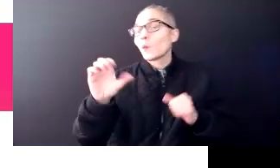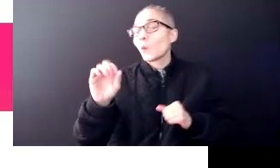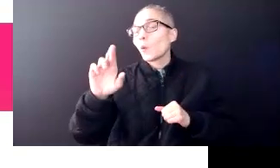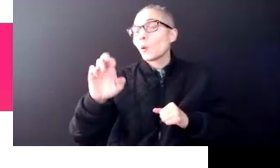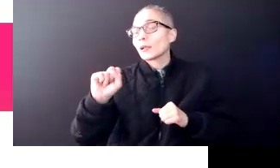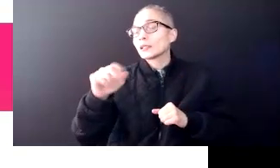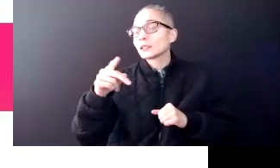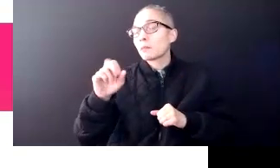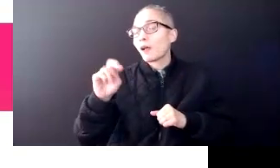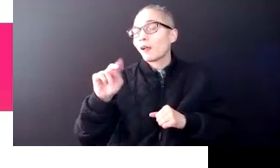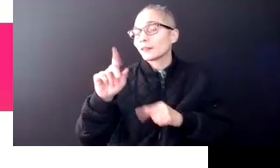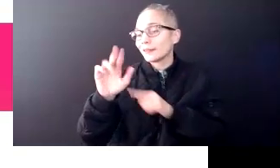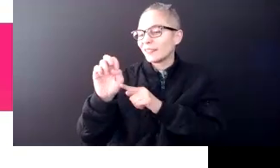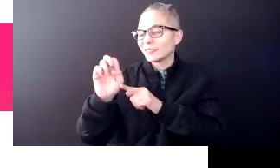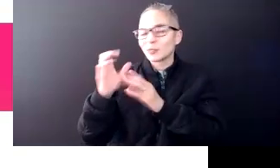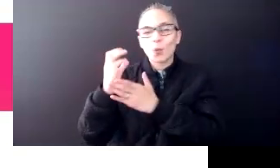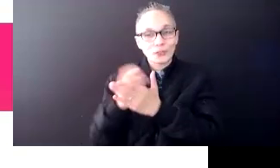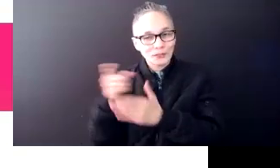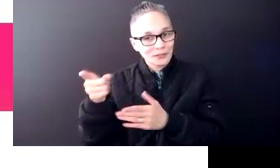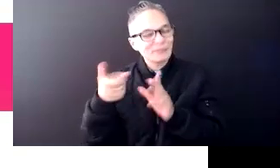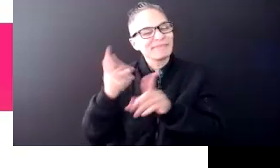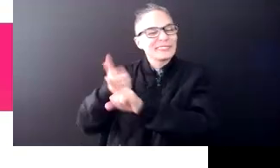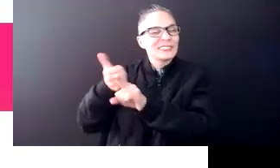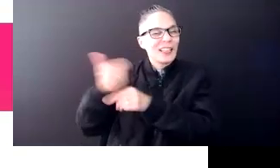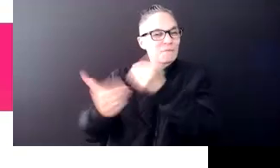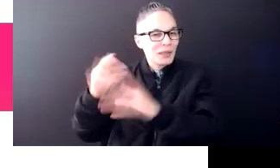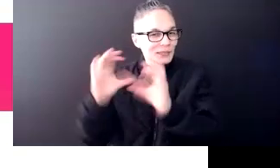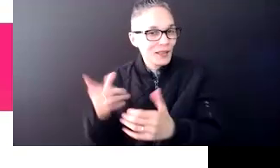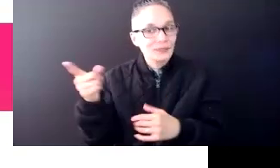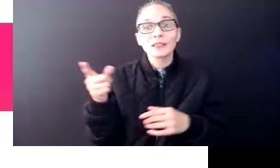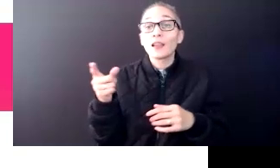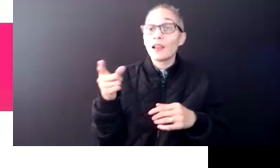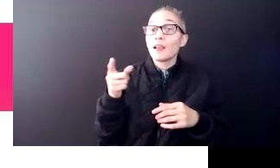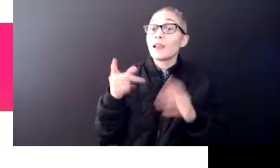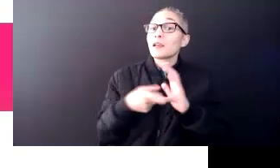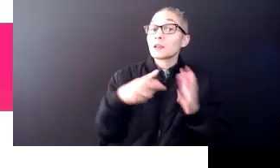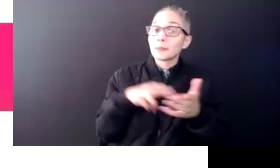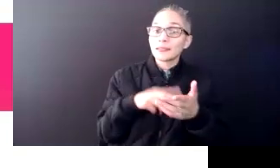And so with the presence of RSI is what makes a course a DE course.